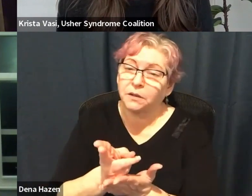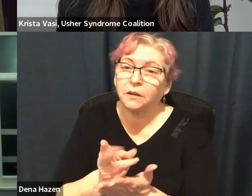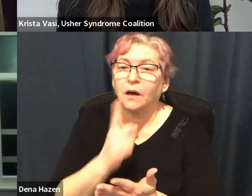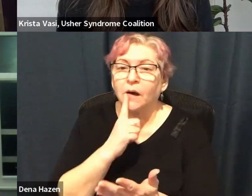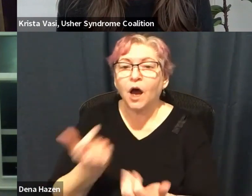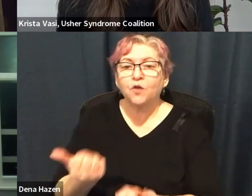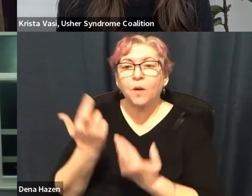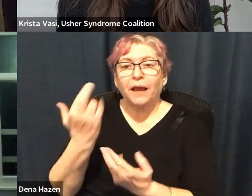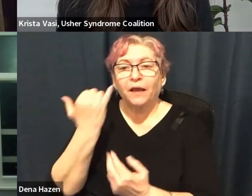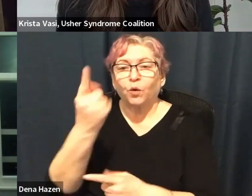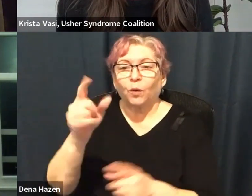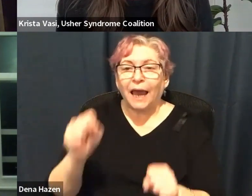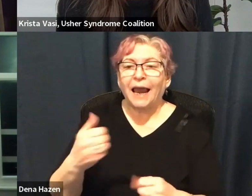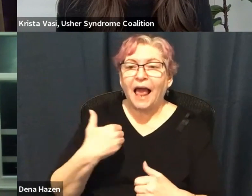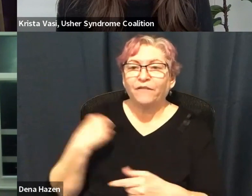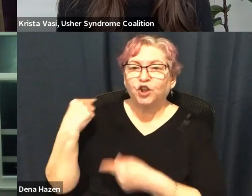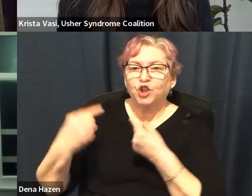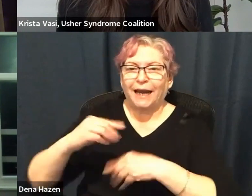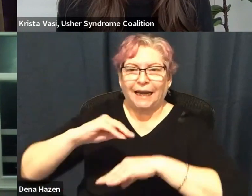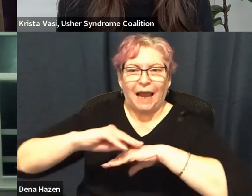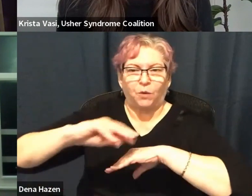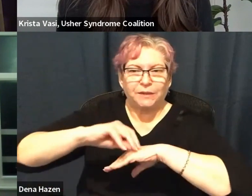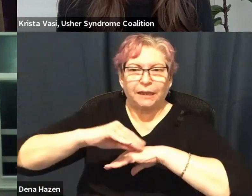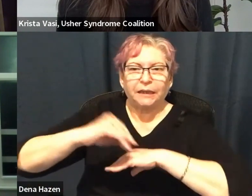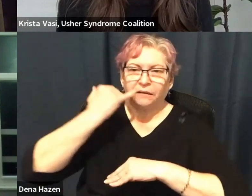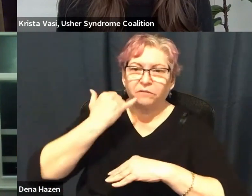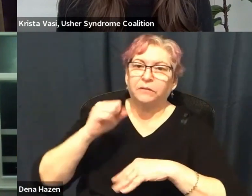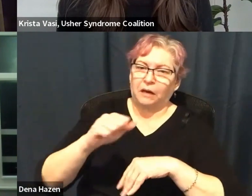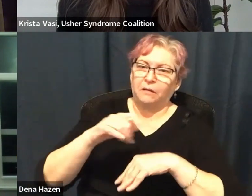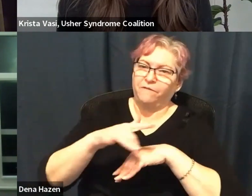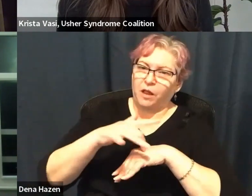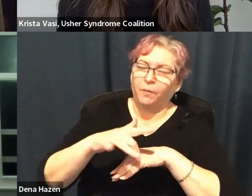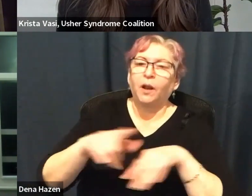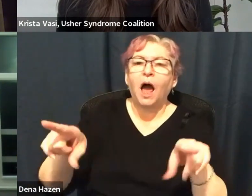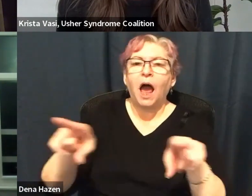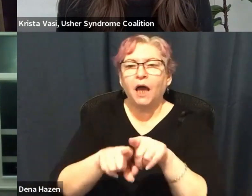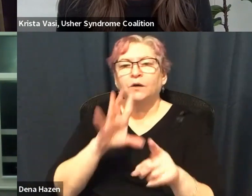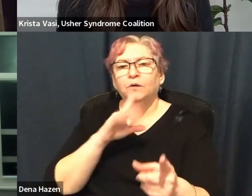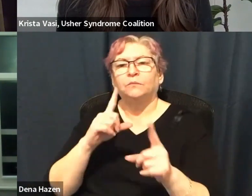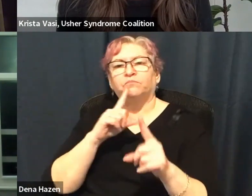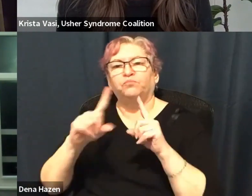can having genetic counseling if it's available, as well as talking to other physicians